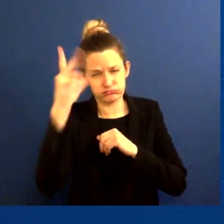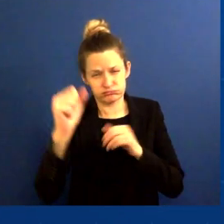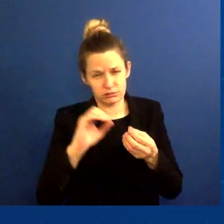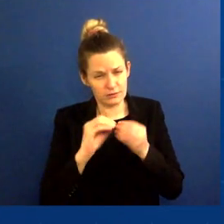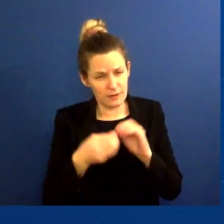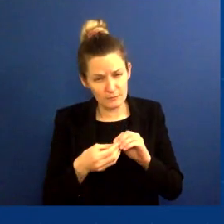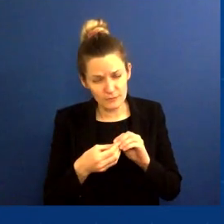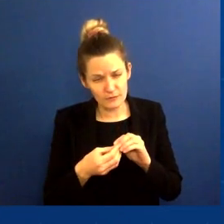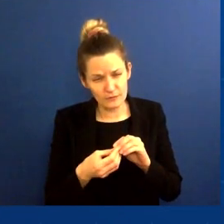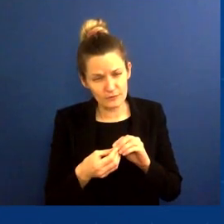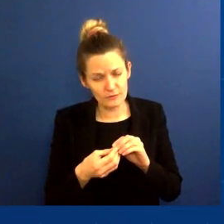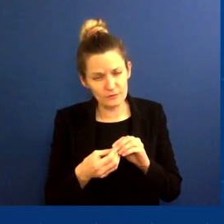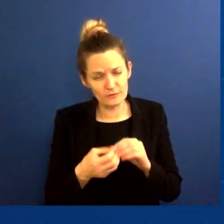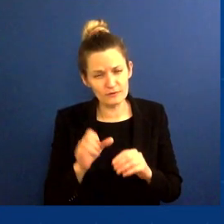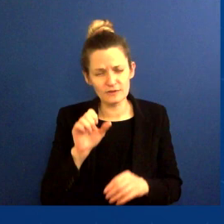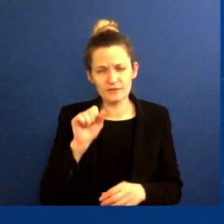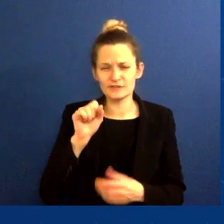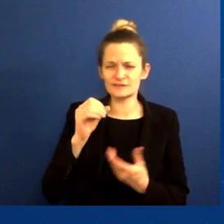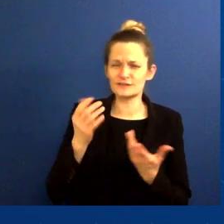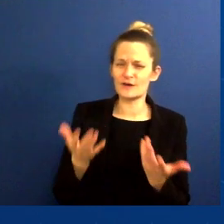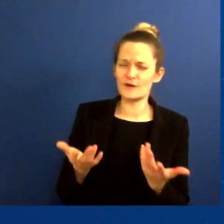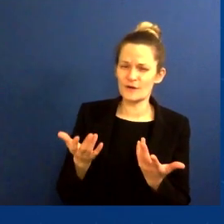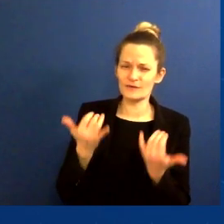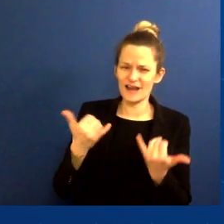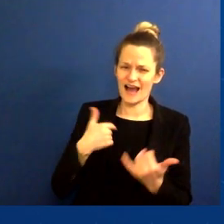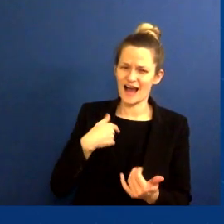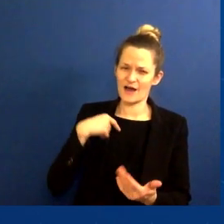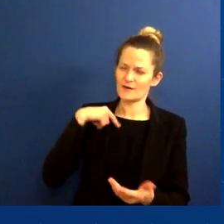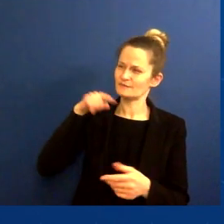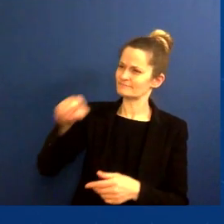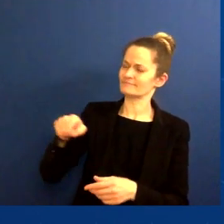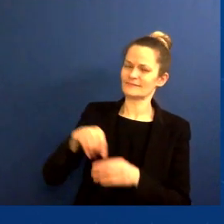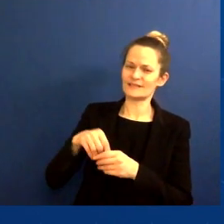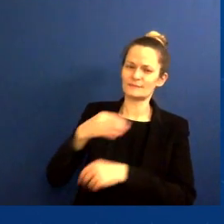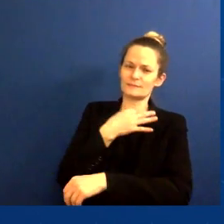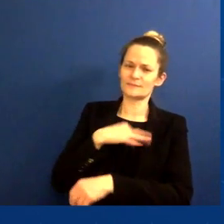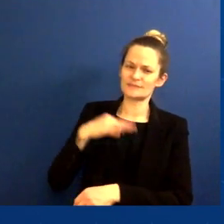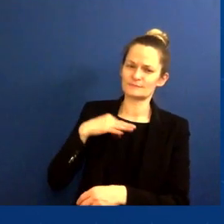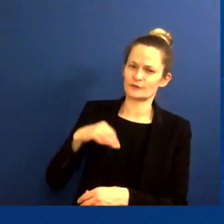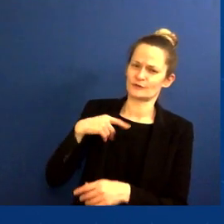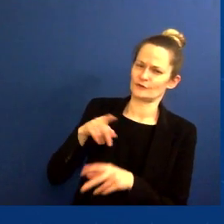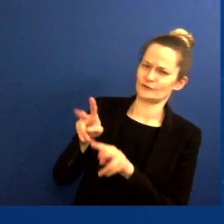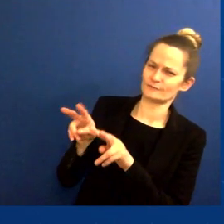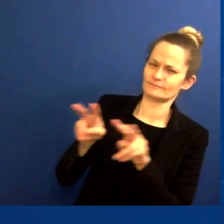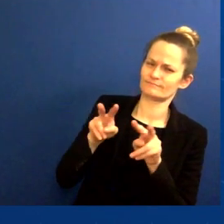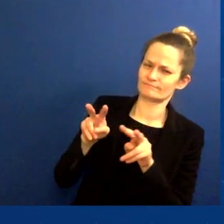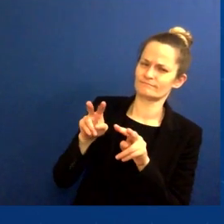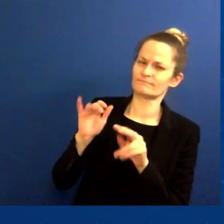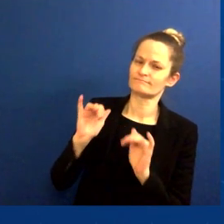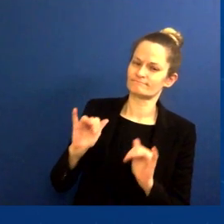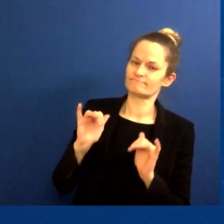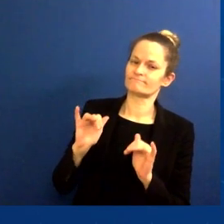When I got there, folks told me something close to a miracle had occurred. Because of a snowstorm that morning,